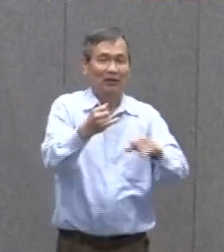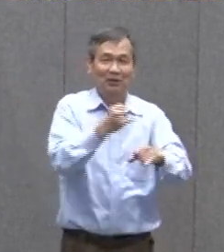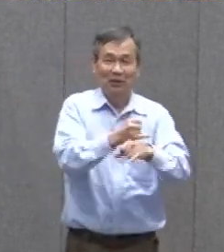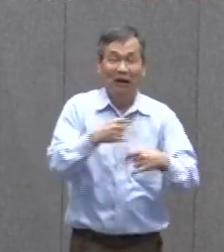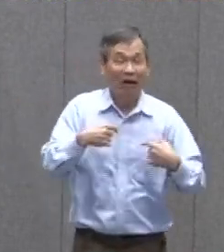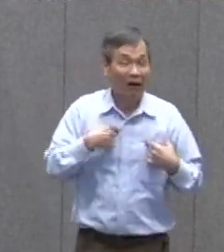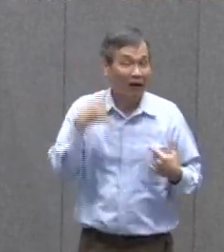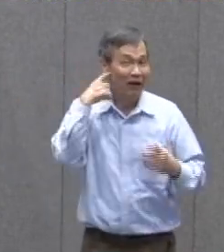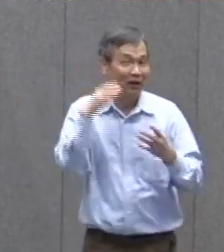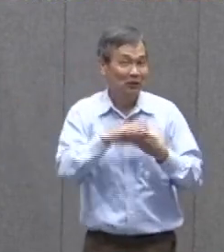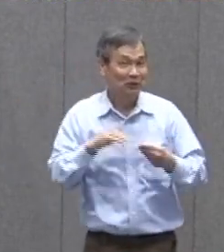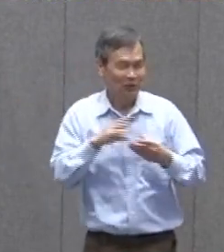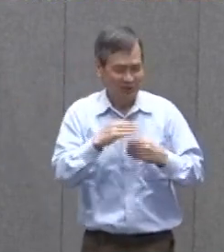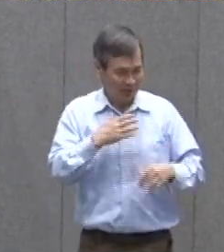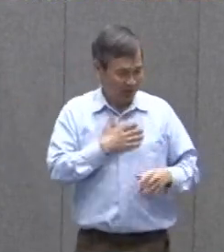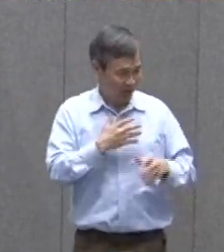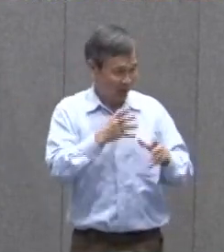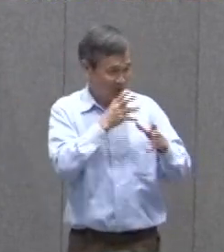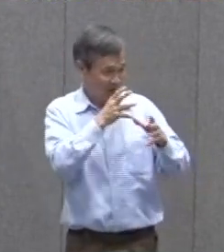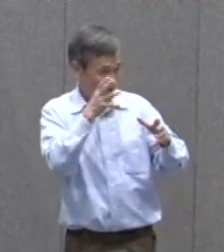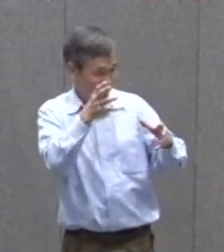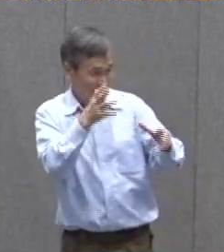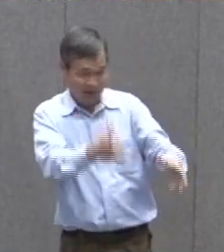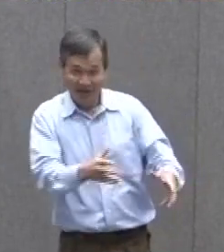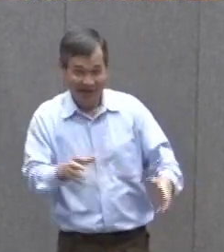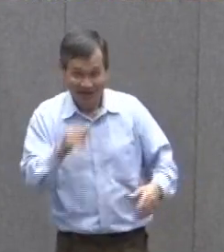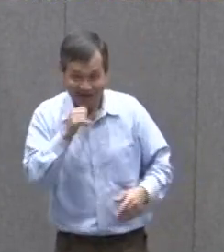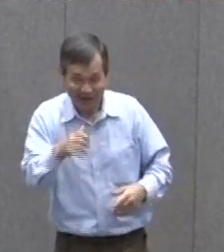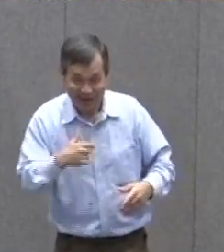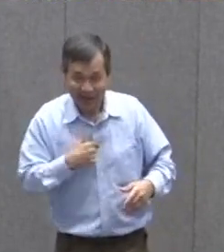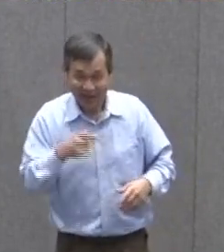but it wasn't about my great-grandmother. Have you heard that story?